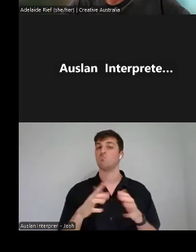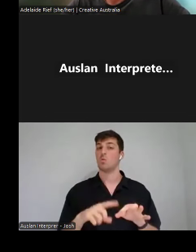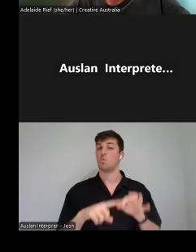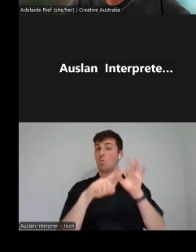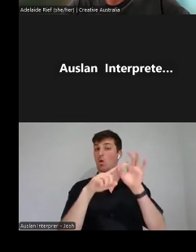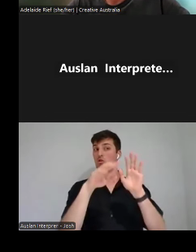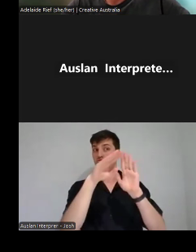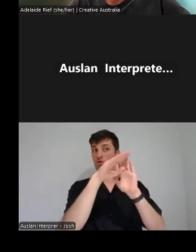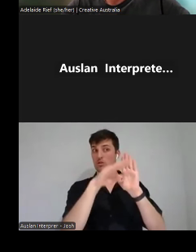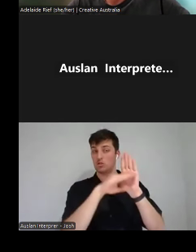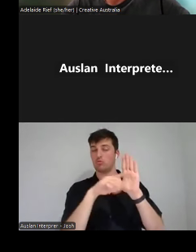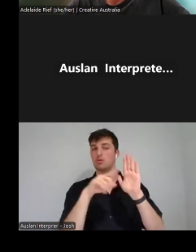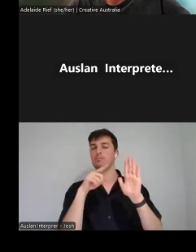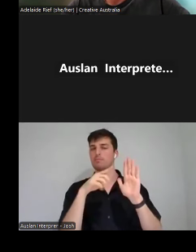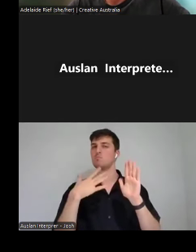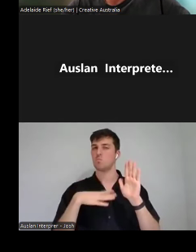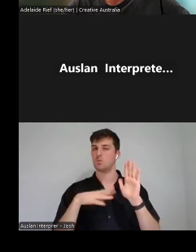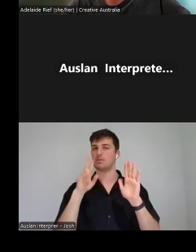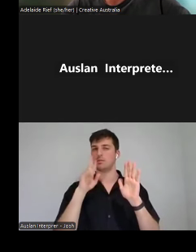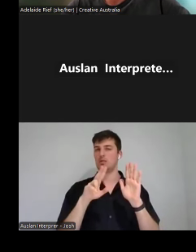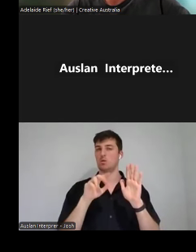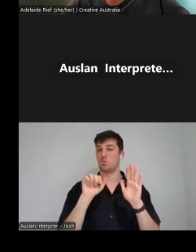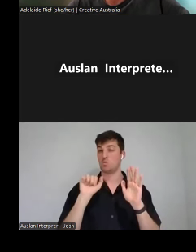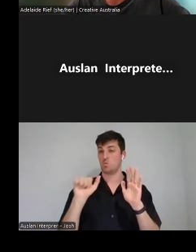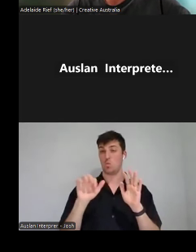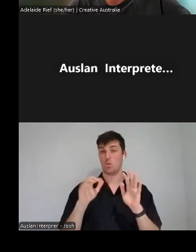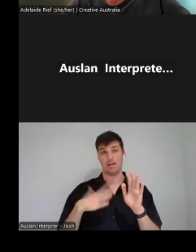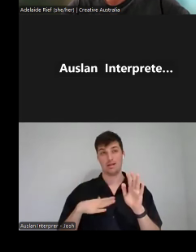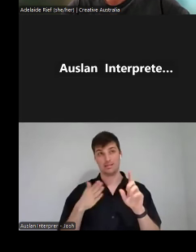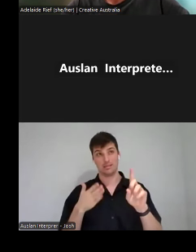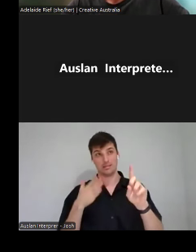we're really interested in the alignment between your needs as an organisation, your interests,